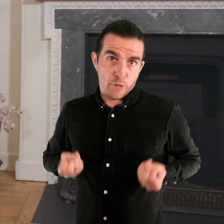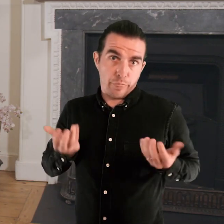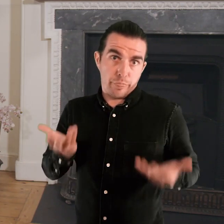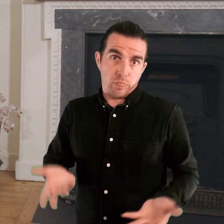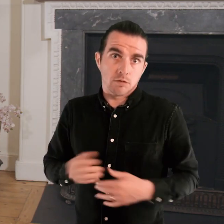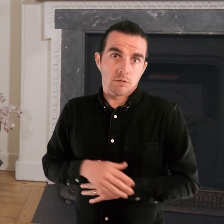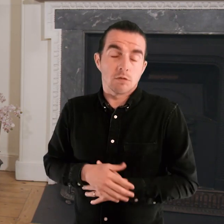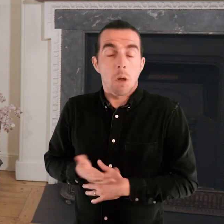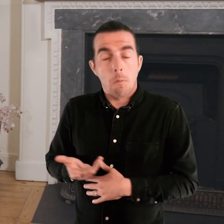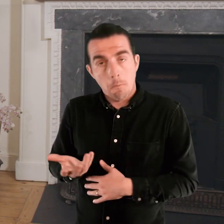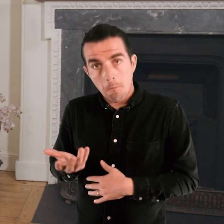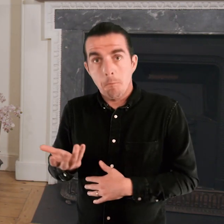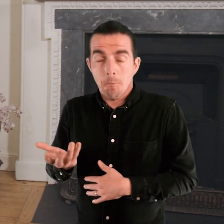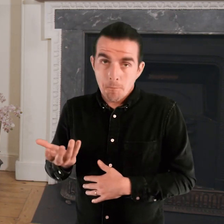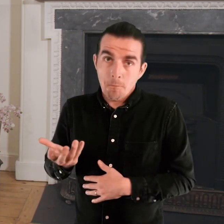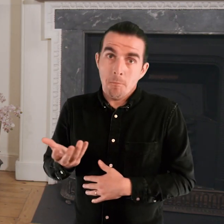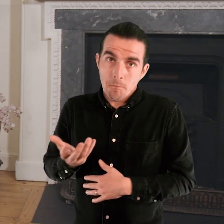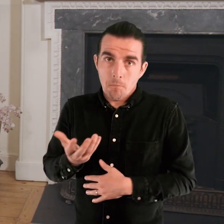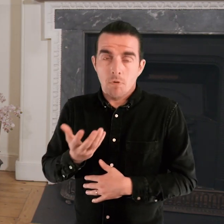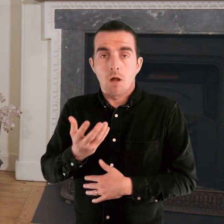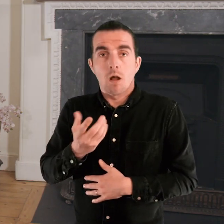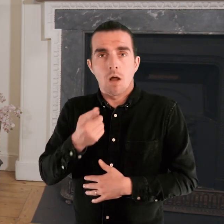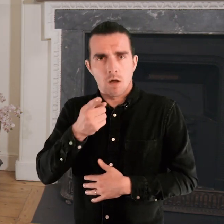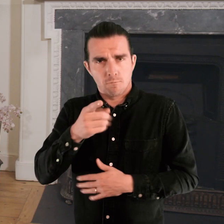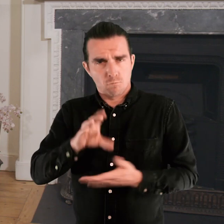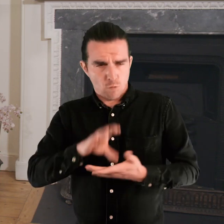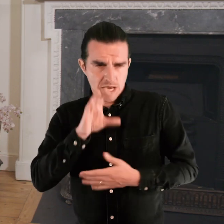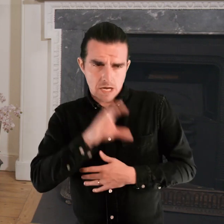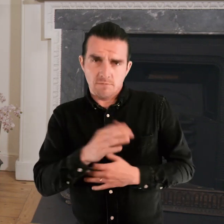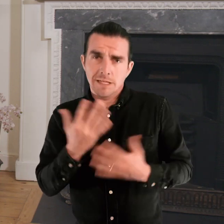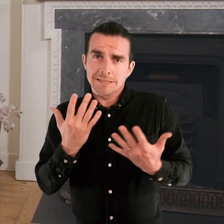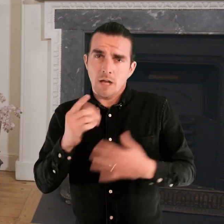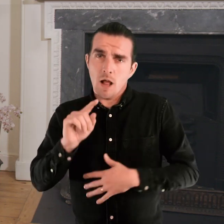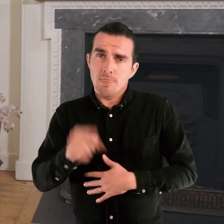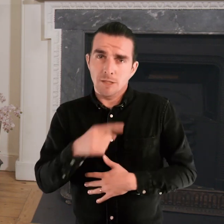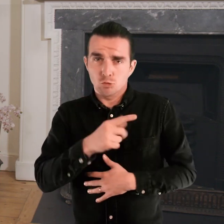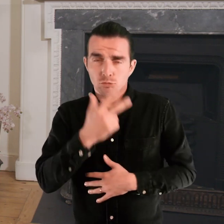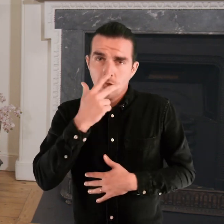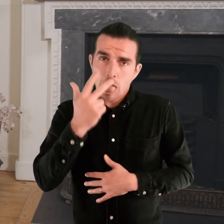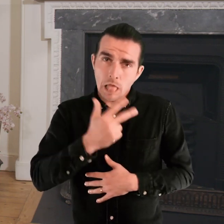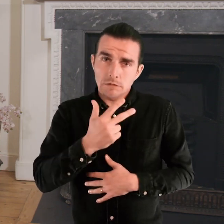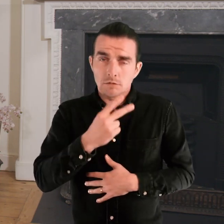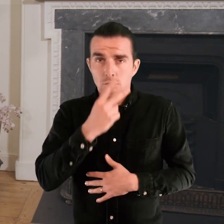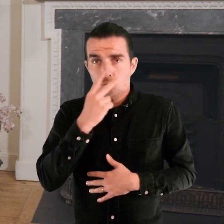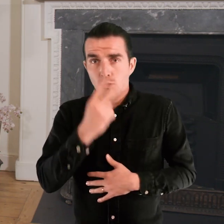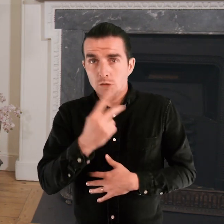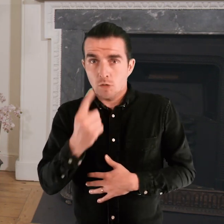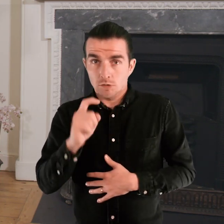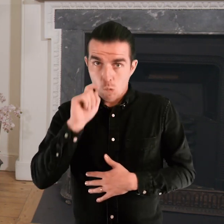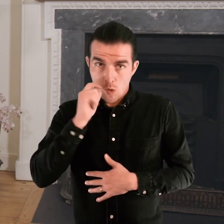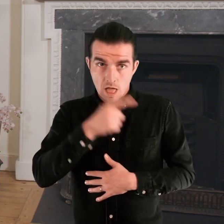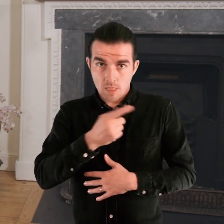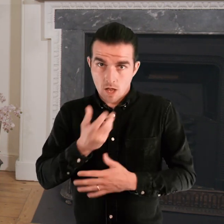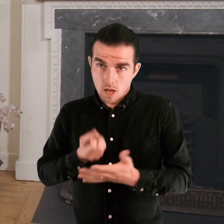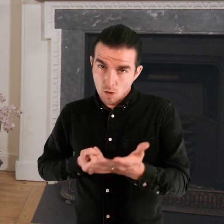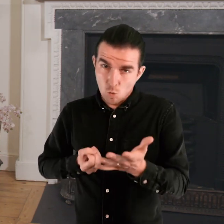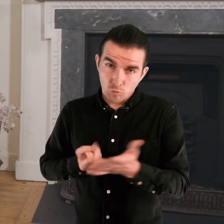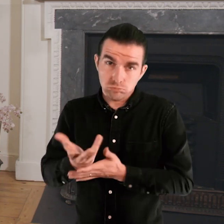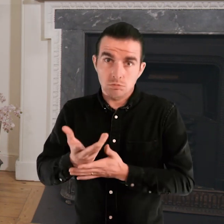Won’t this ten - when you're giving £10000 to 18 year olds or 21 year olds, will they just spend it all